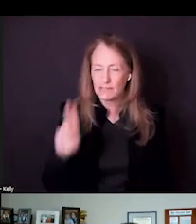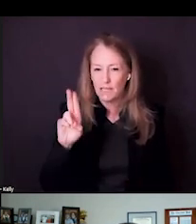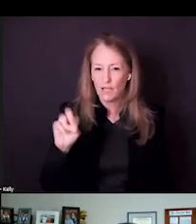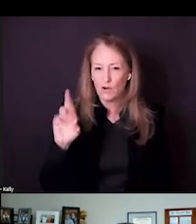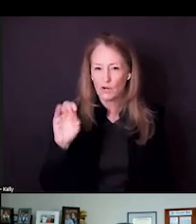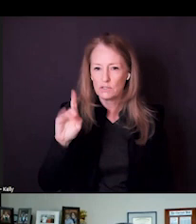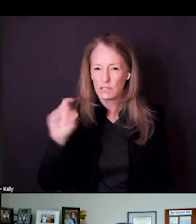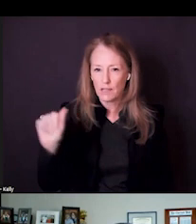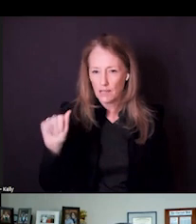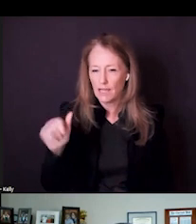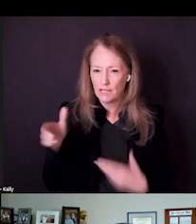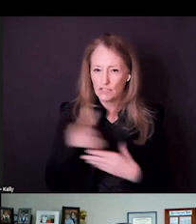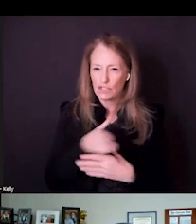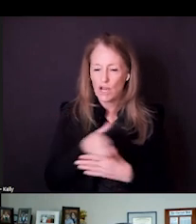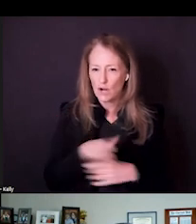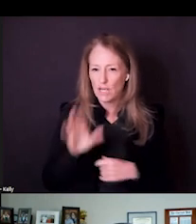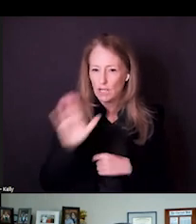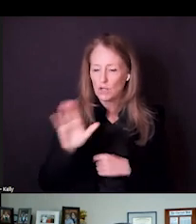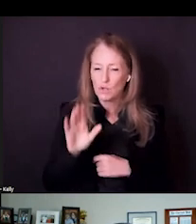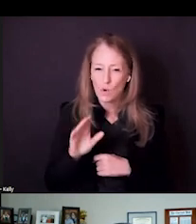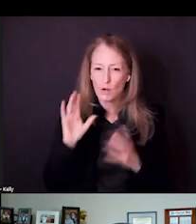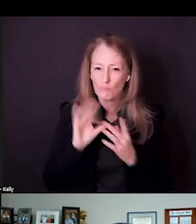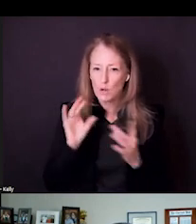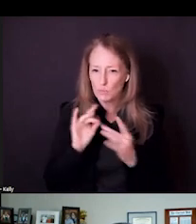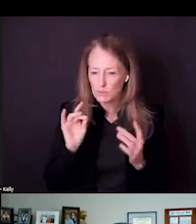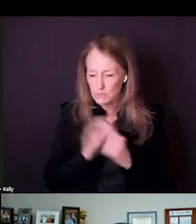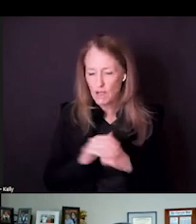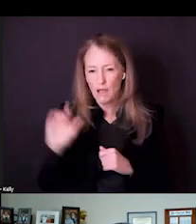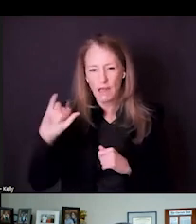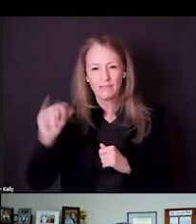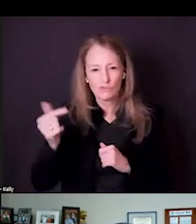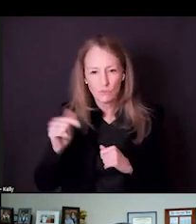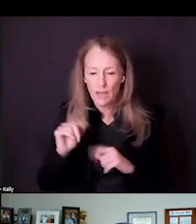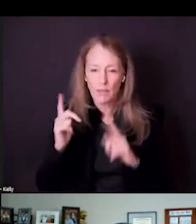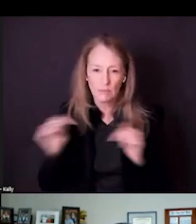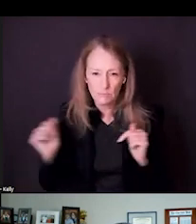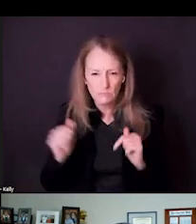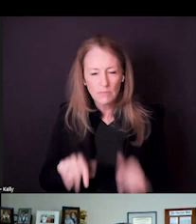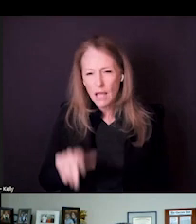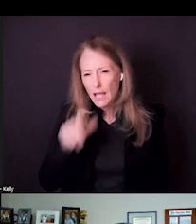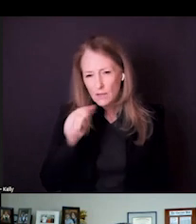ON THREADS AND INSTAGRAM AND ECT. I AM NOT SEEING YOUR TIKTOK.